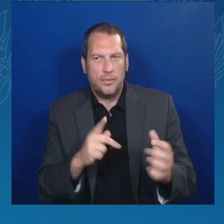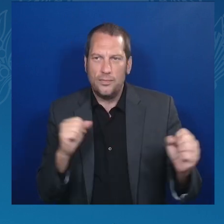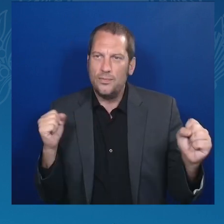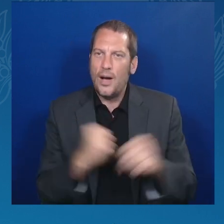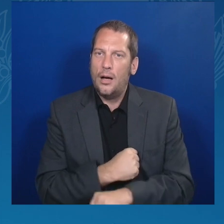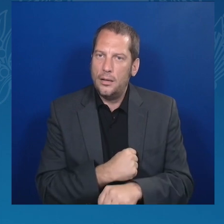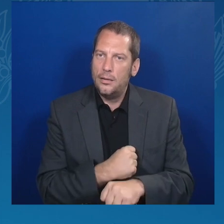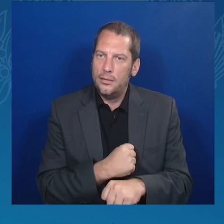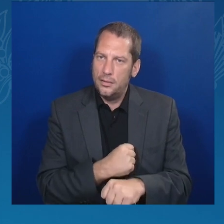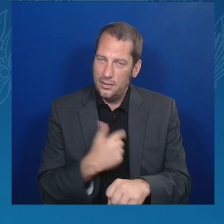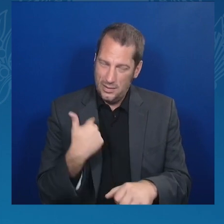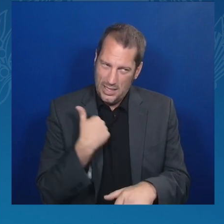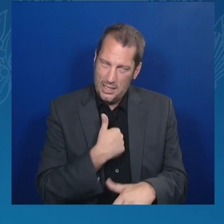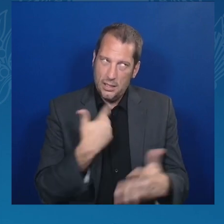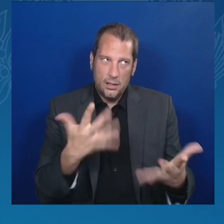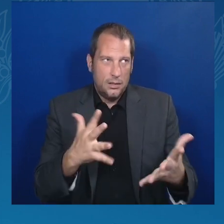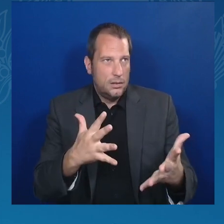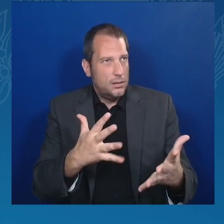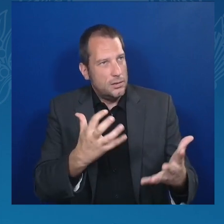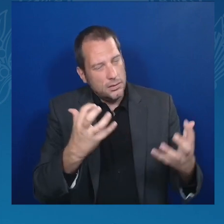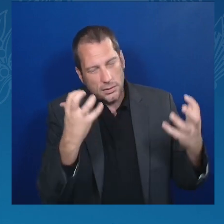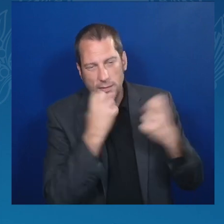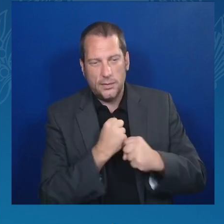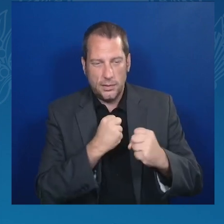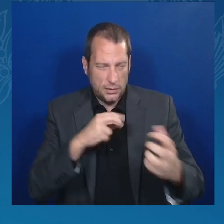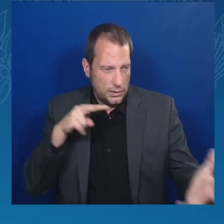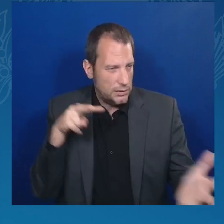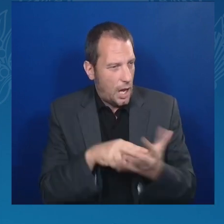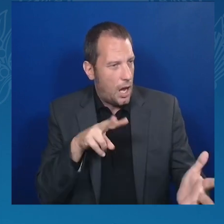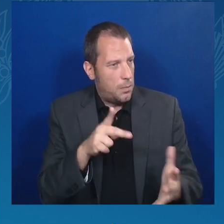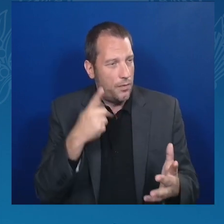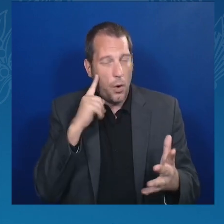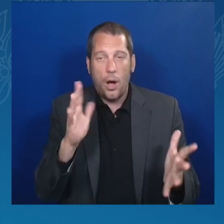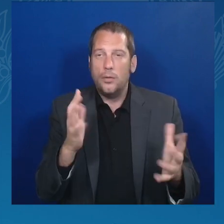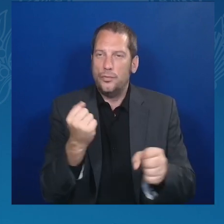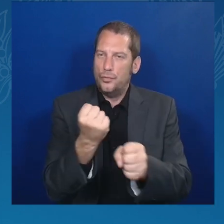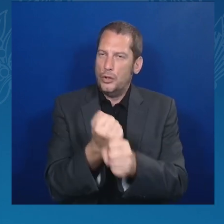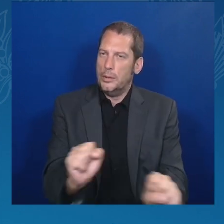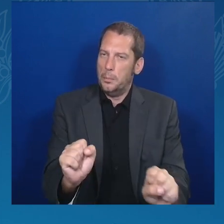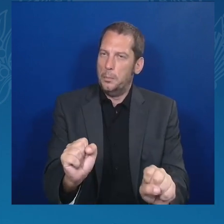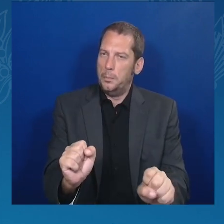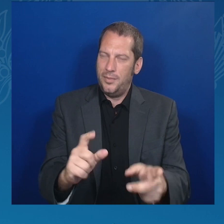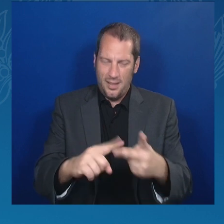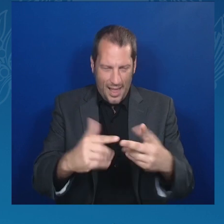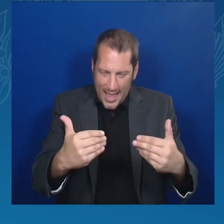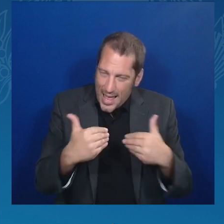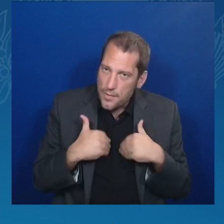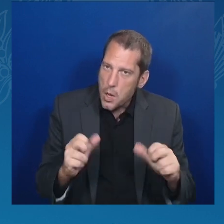We fight for paid family leave and affordable childcare. We fight to lower rents,